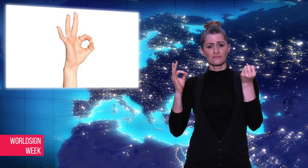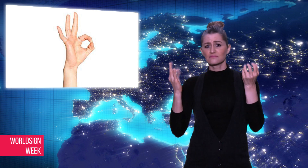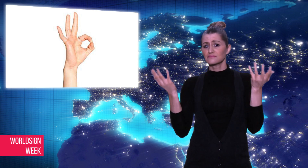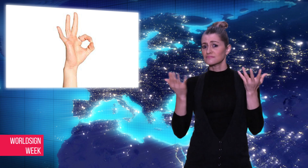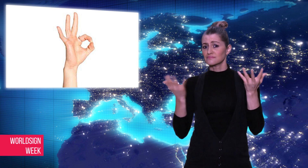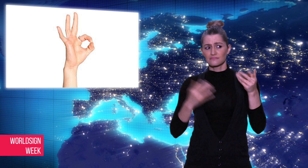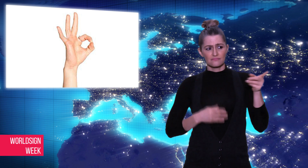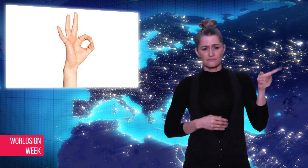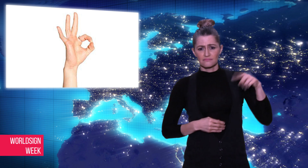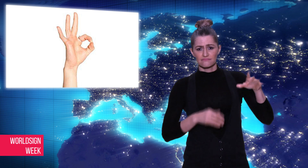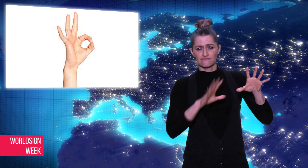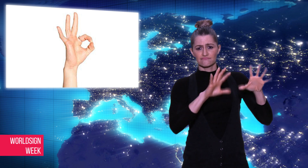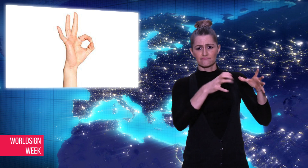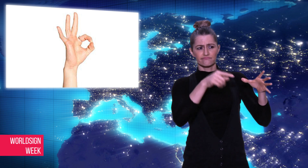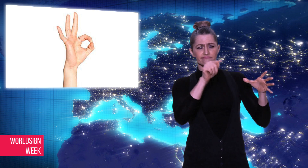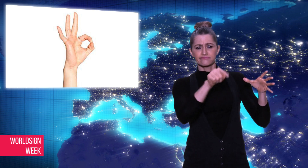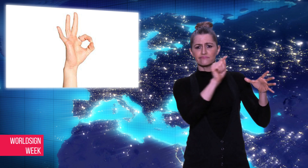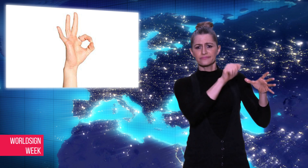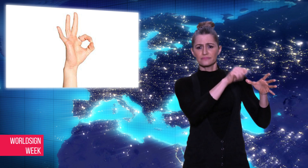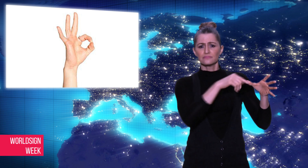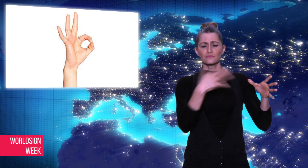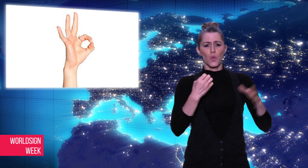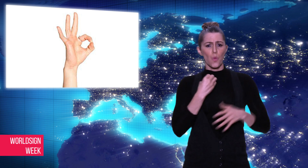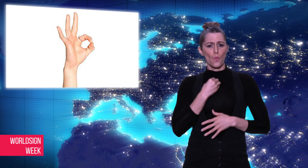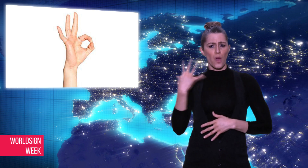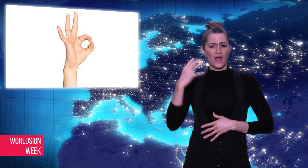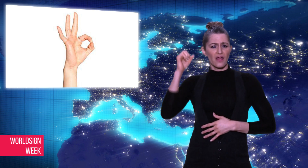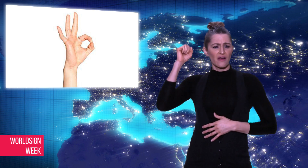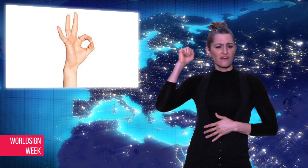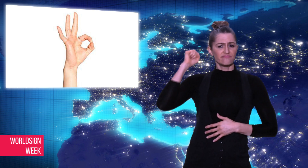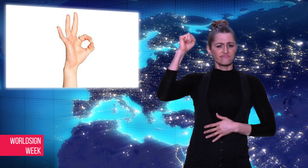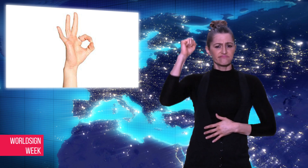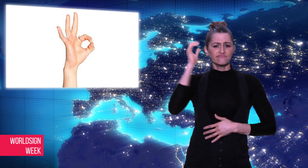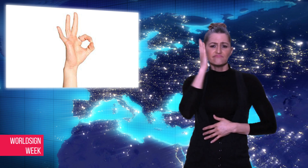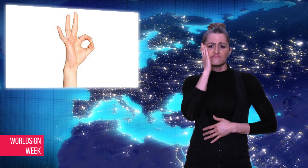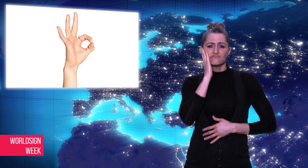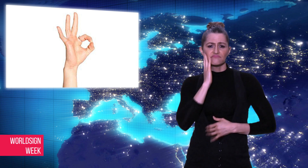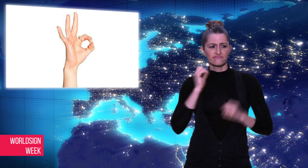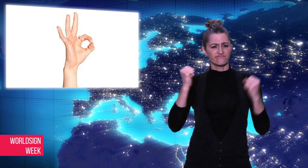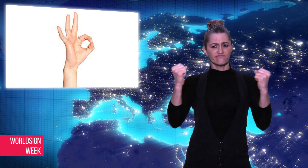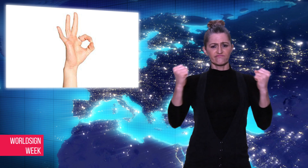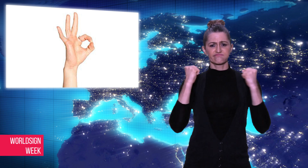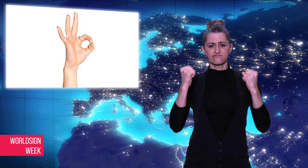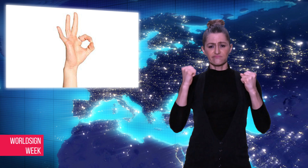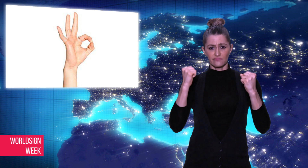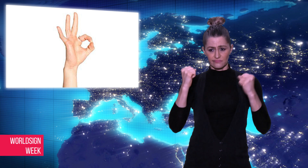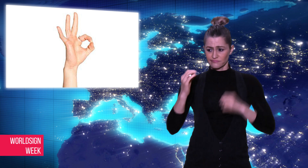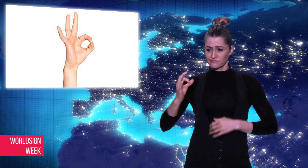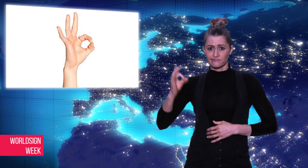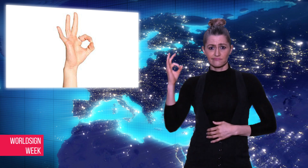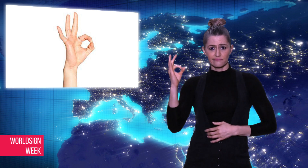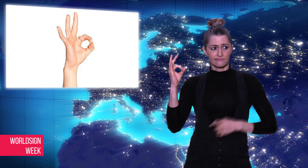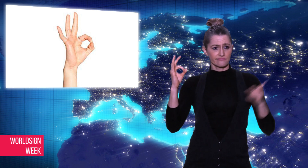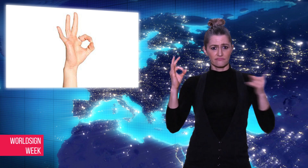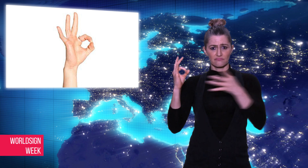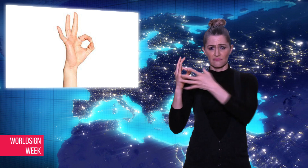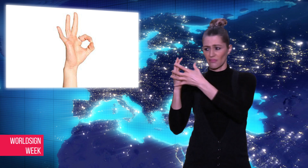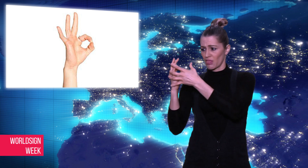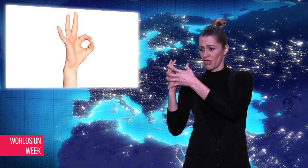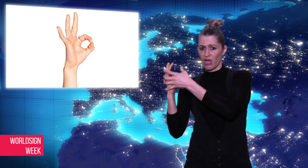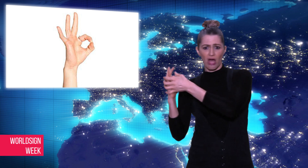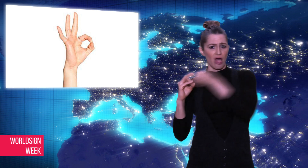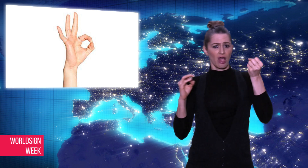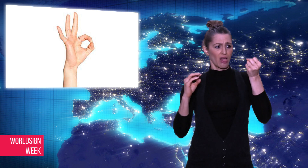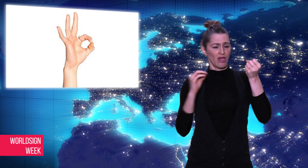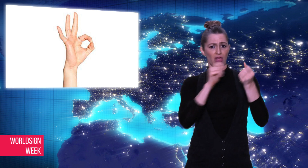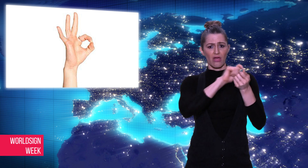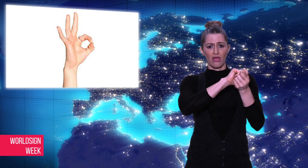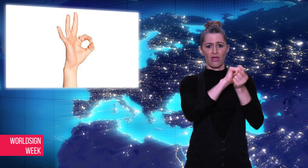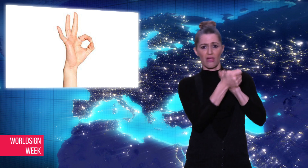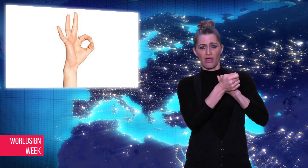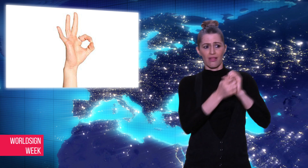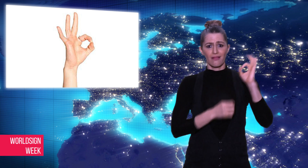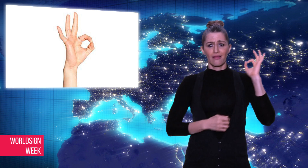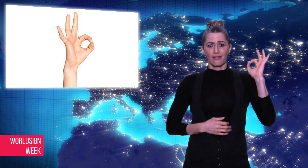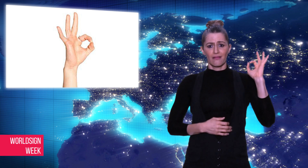the “OK” hand gesture is being used by several white